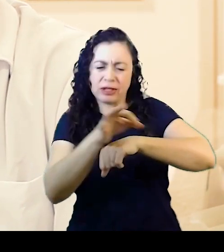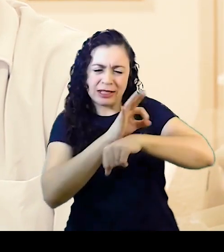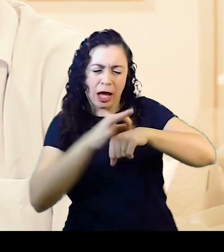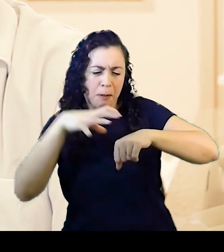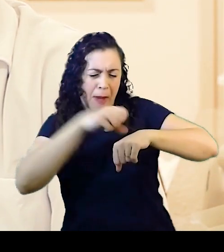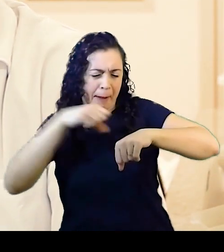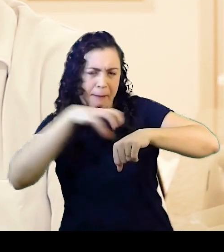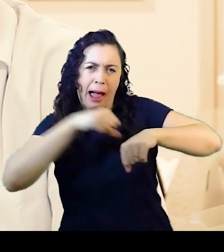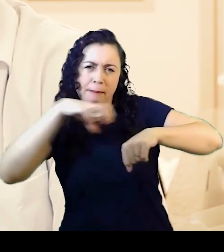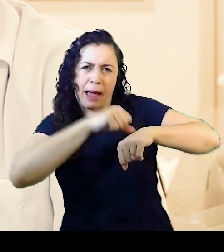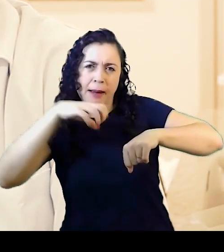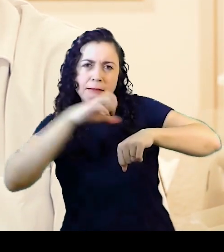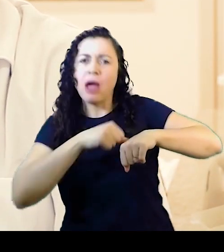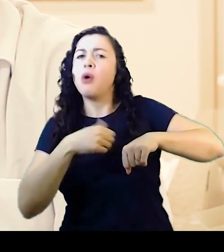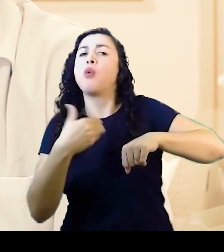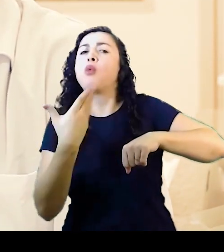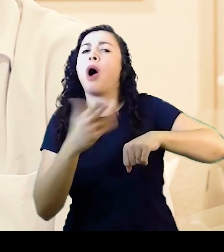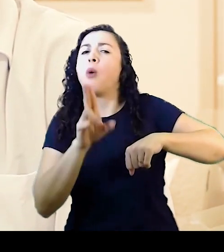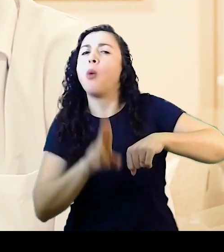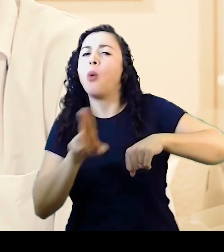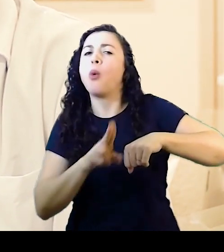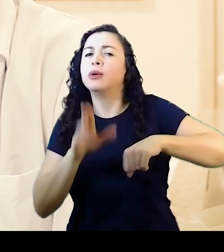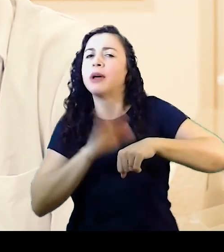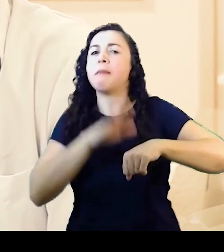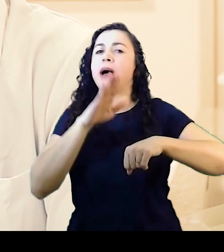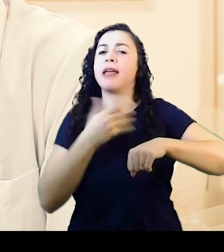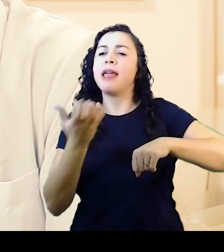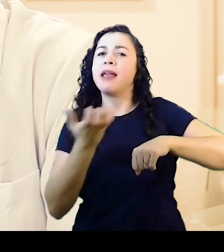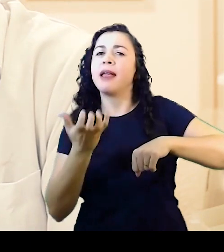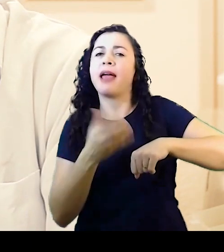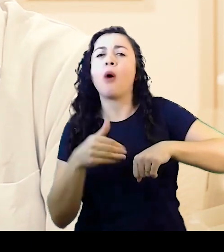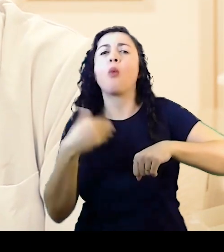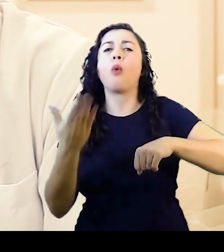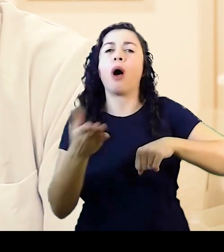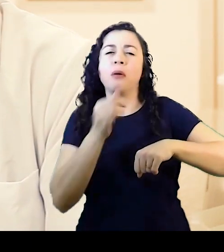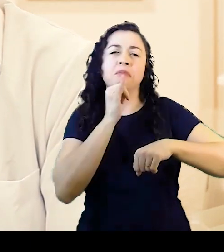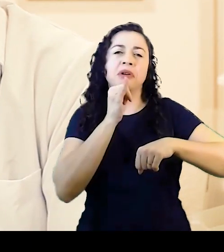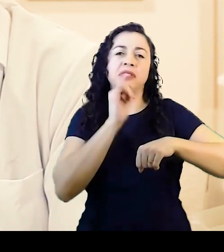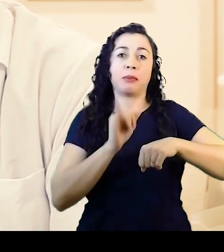in this case, these energy sources, such as carbohydrates, which would be glucose,